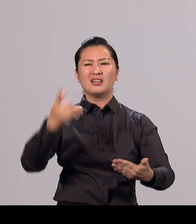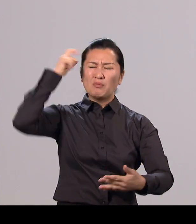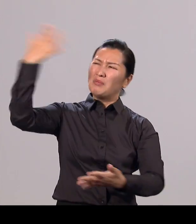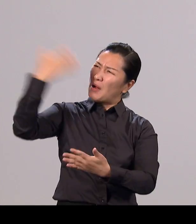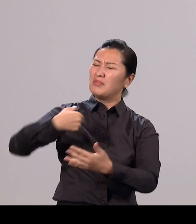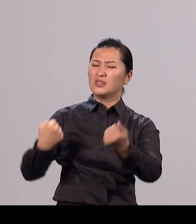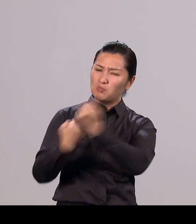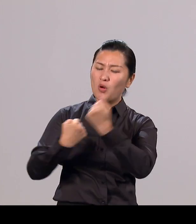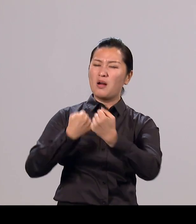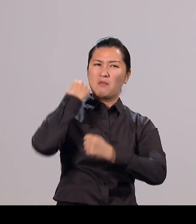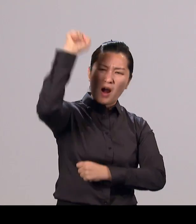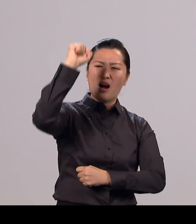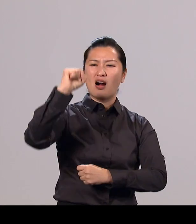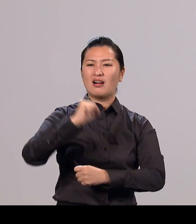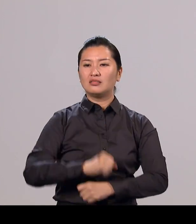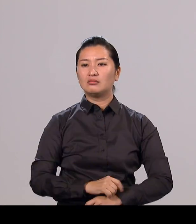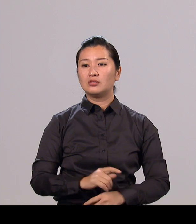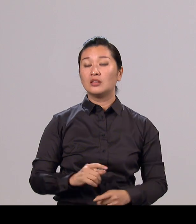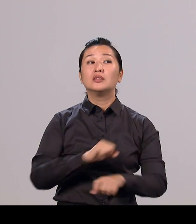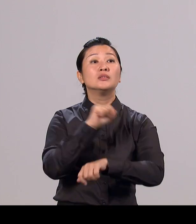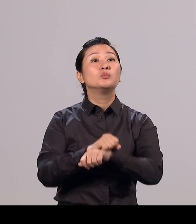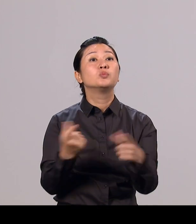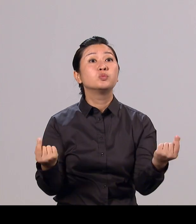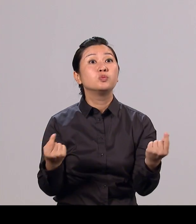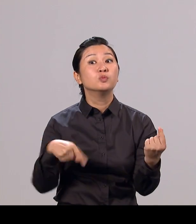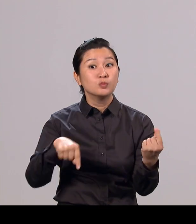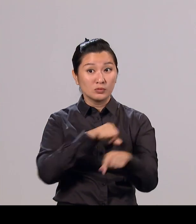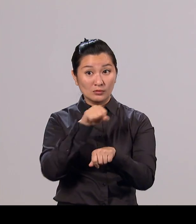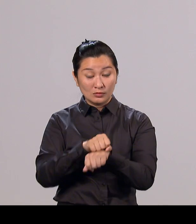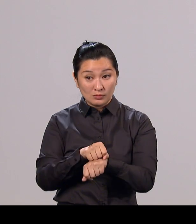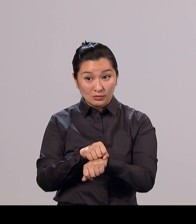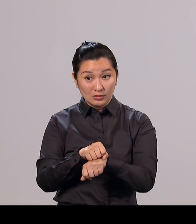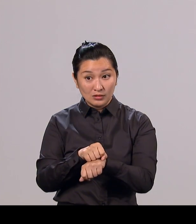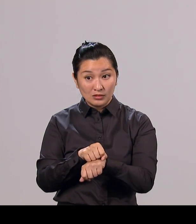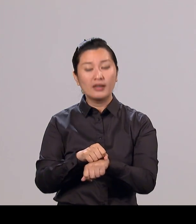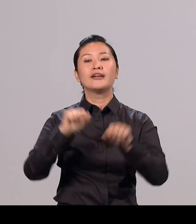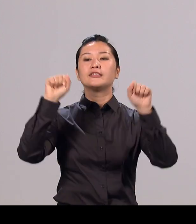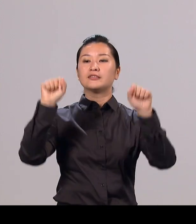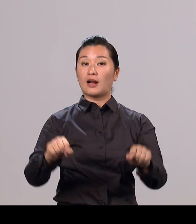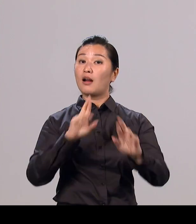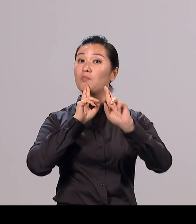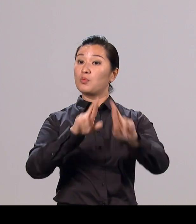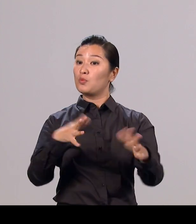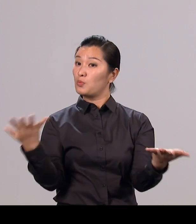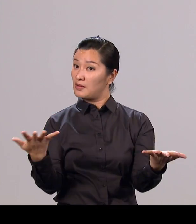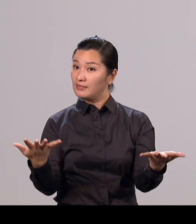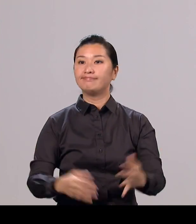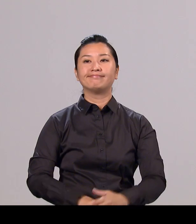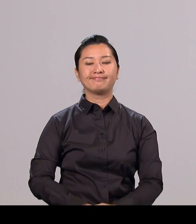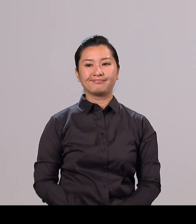What do we do in Singapore? We can respond to disruptive change like this in two ways.